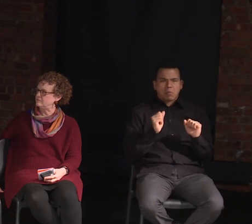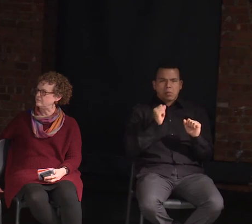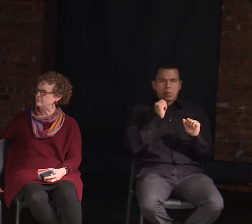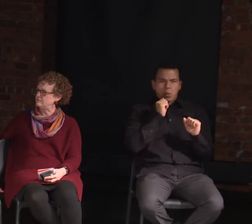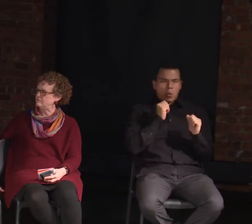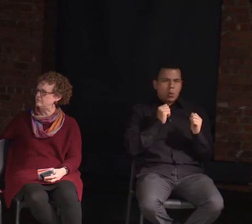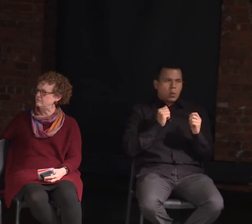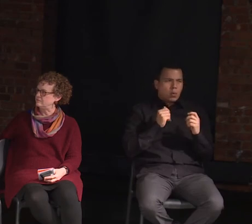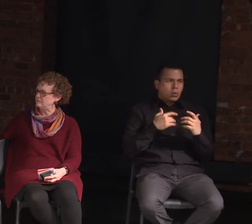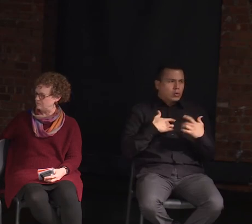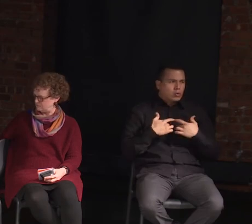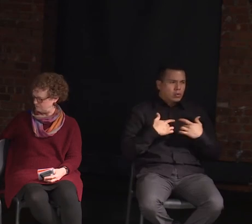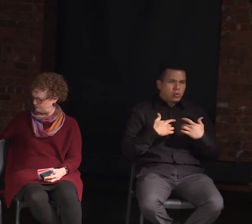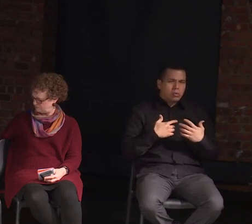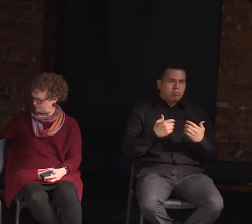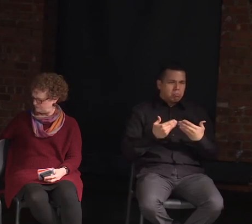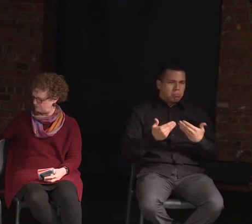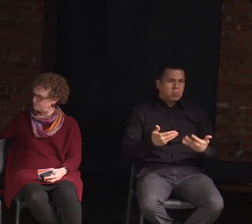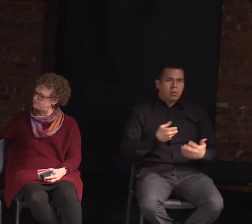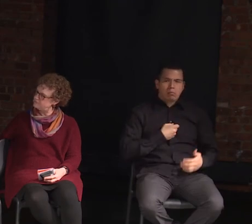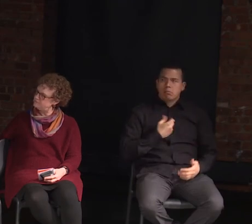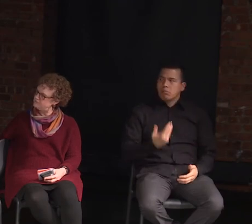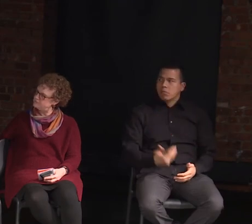That will be our next open office hours with the Commissioner, I do think that this is